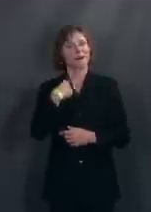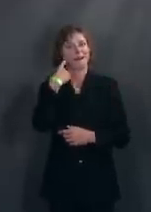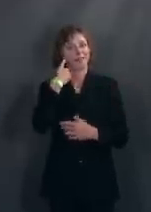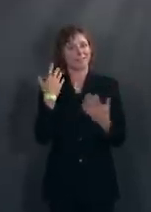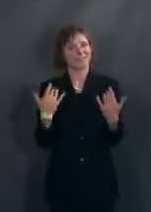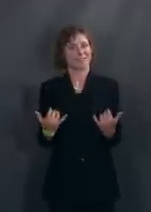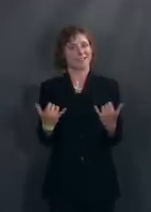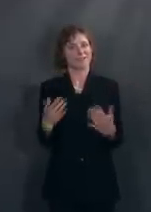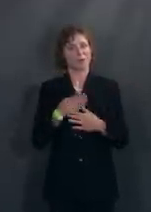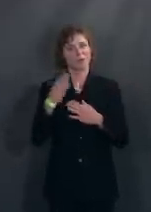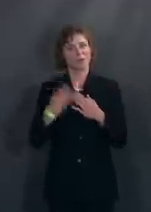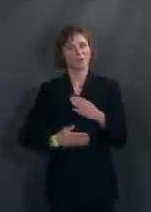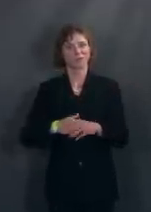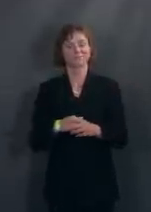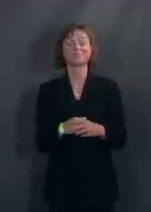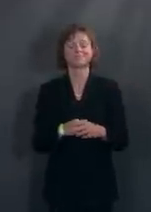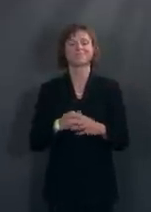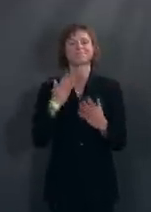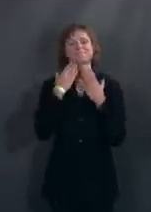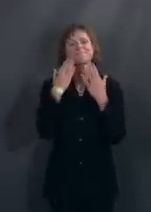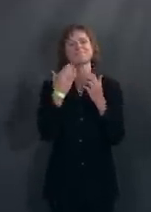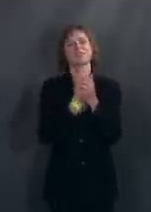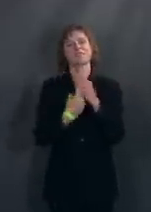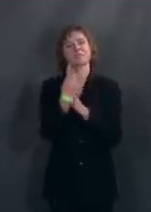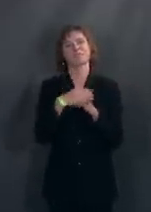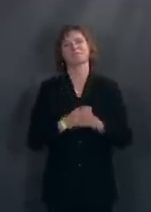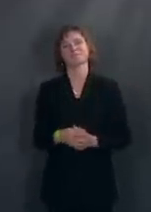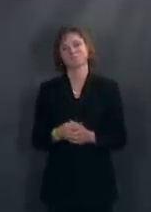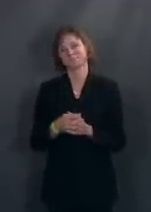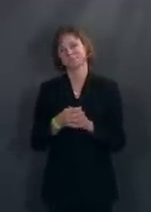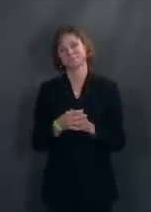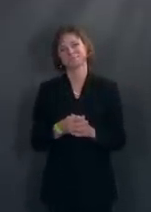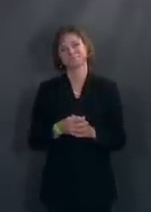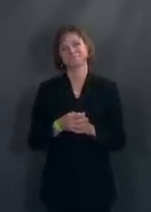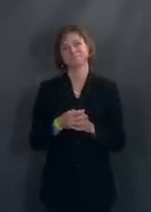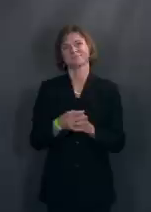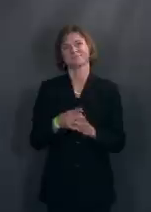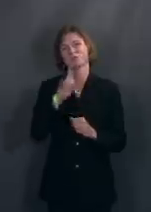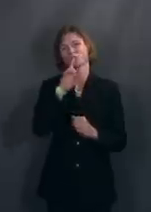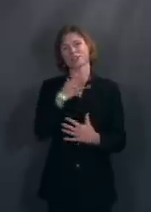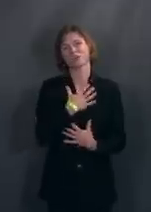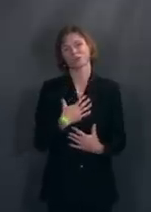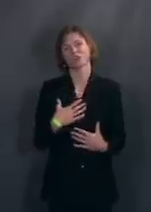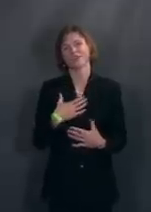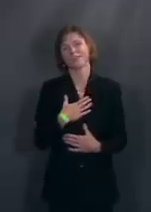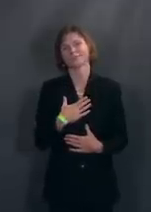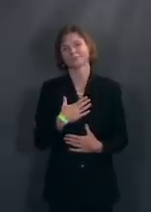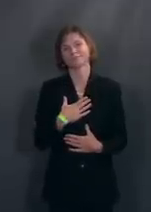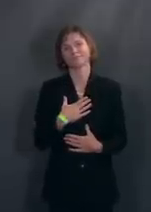I want to thank everybody and really appreciate the interest